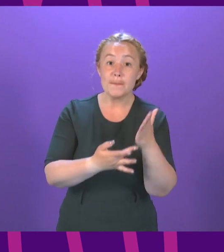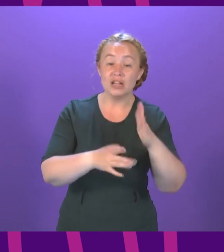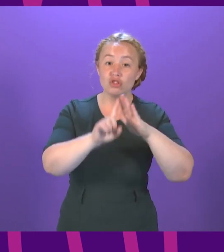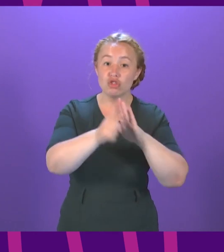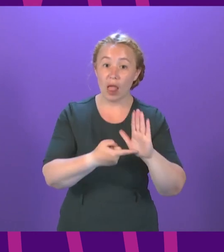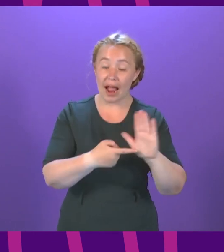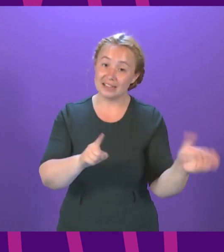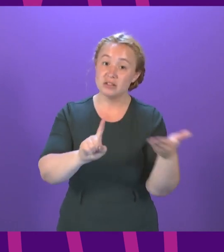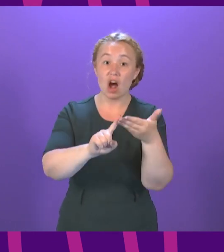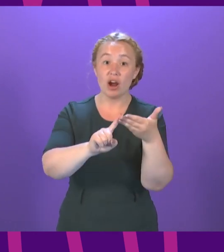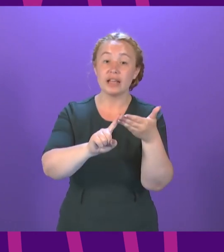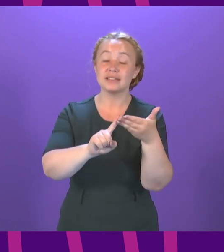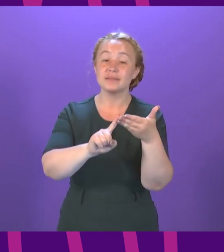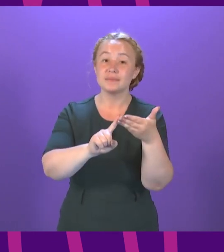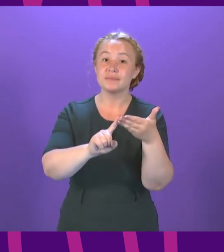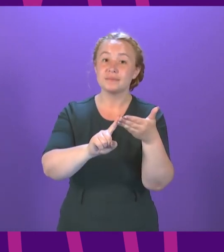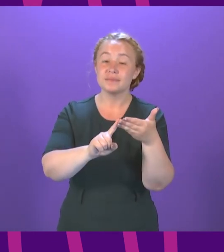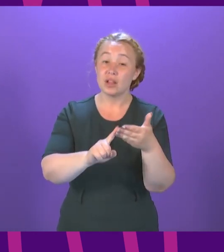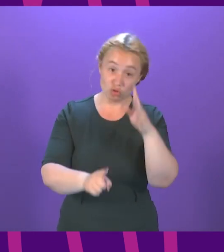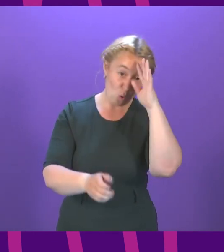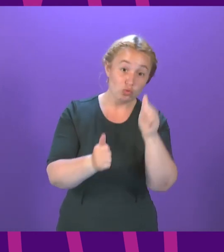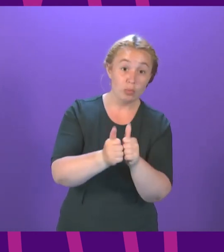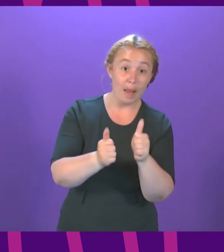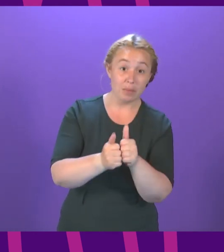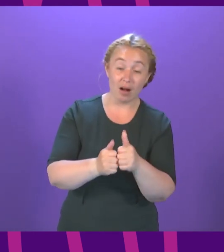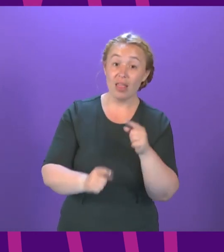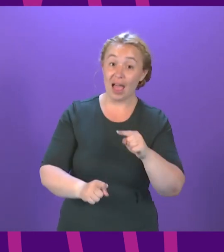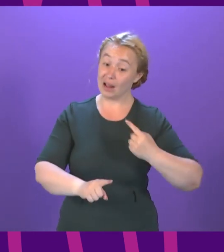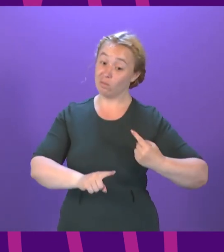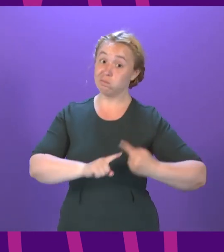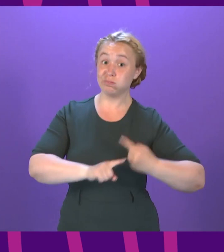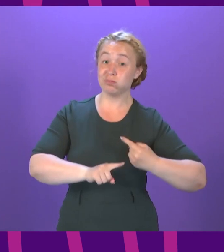we have indicated, which is an acceleration of the original target of the end of July.